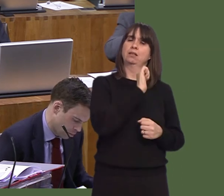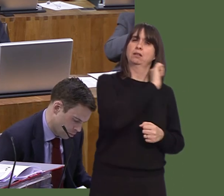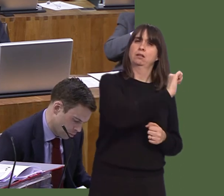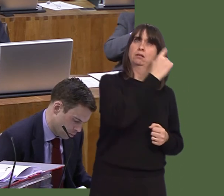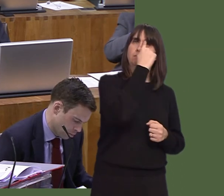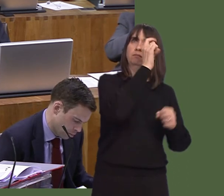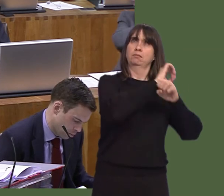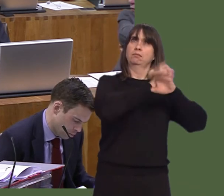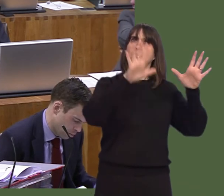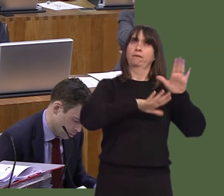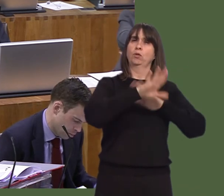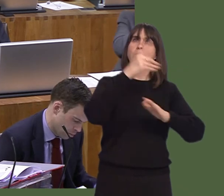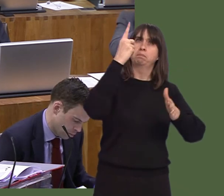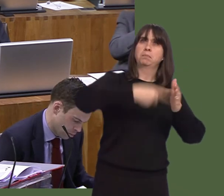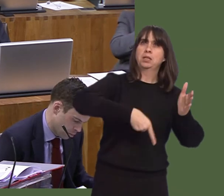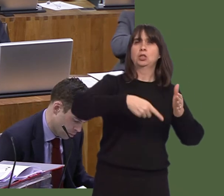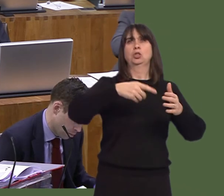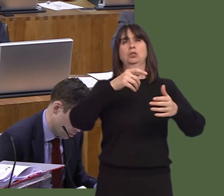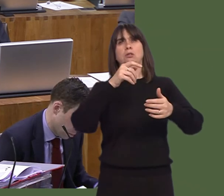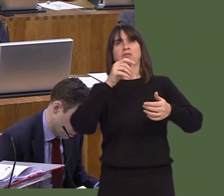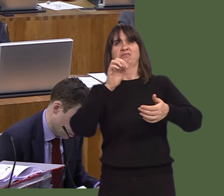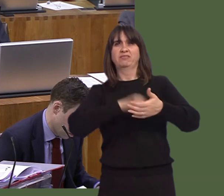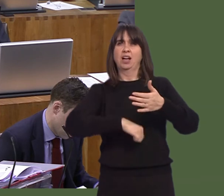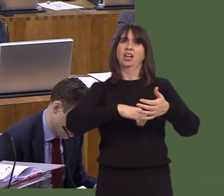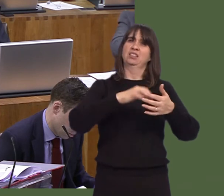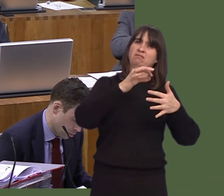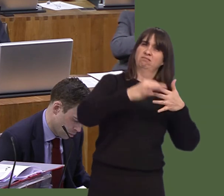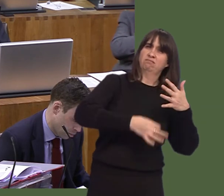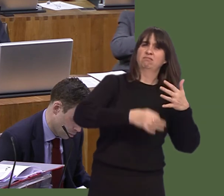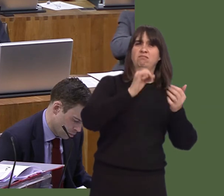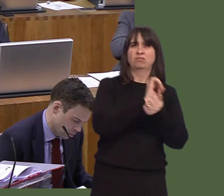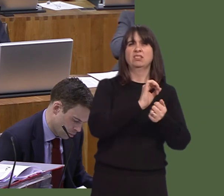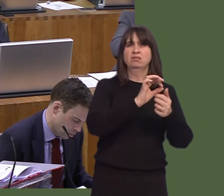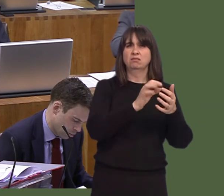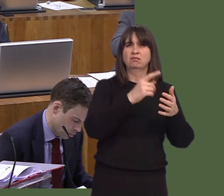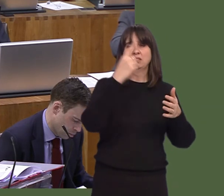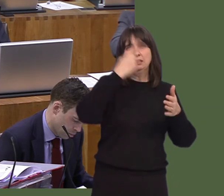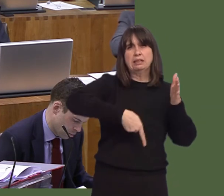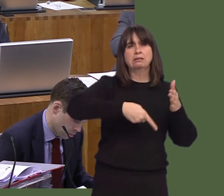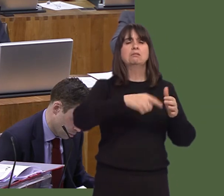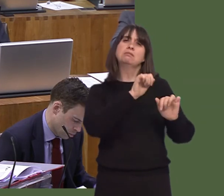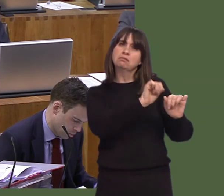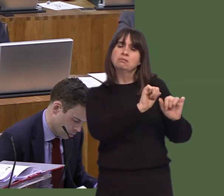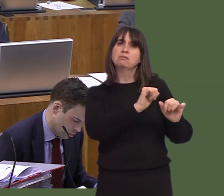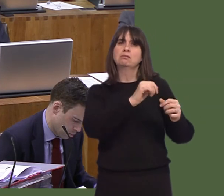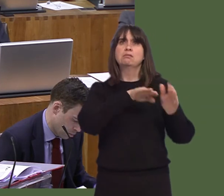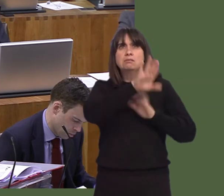farm incomes. Post Brexit, our primary producers will be more exposed to global markets and there will be greater friction in trading systems with significant negative consequences, for